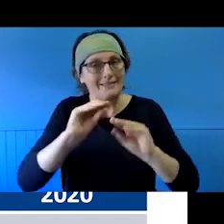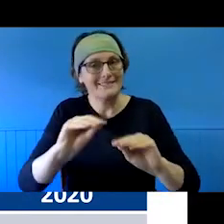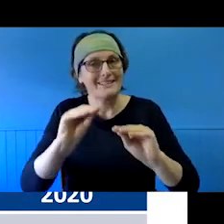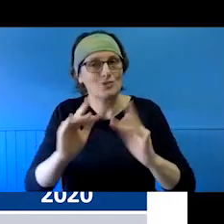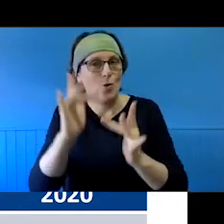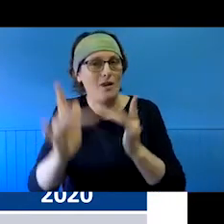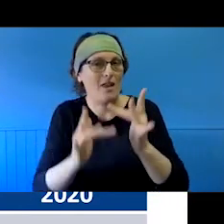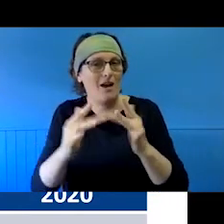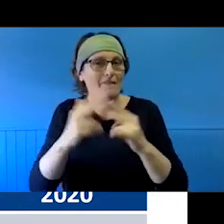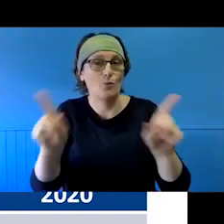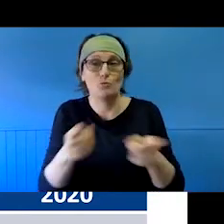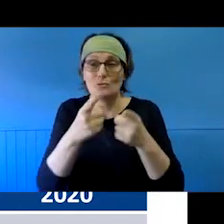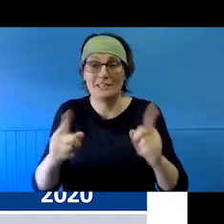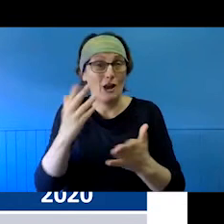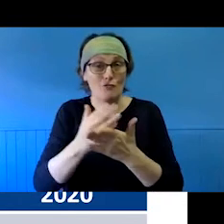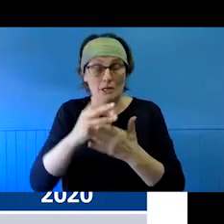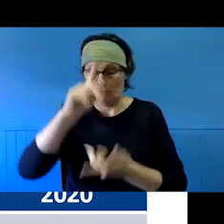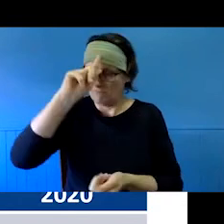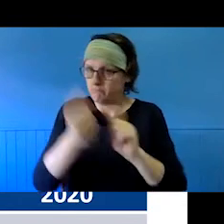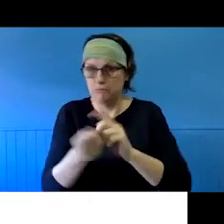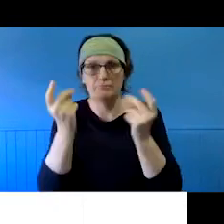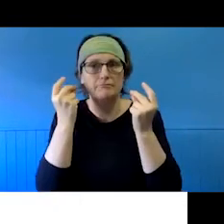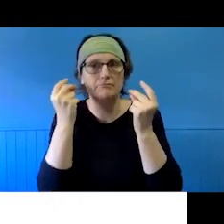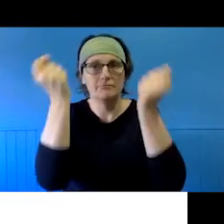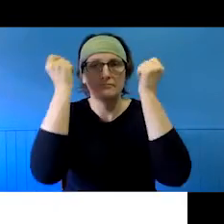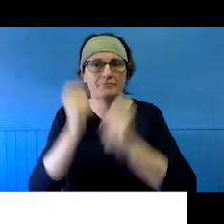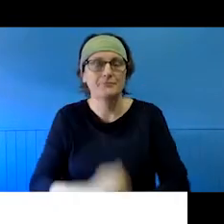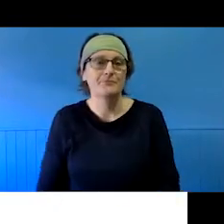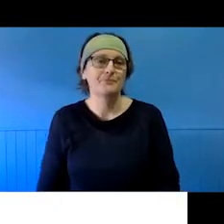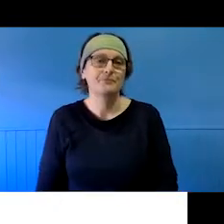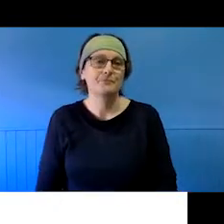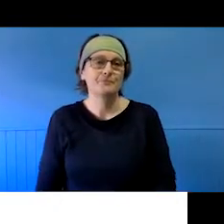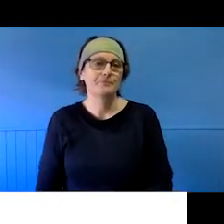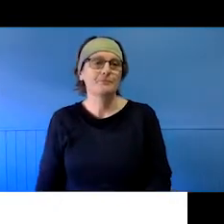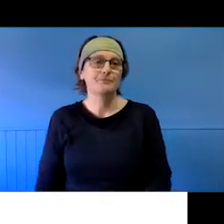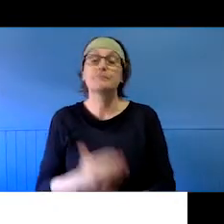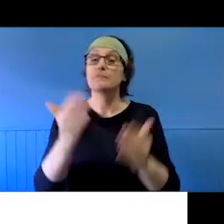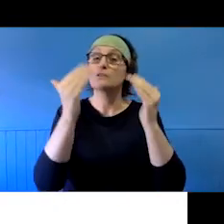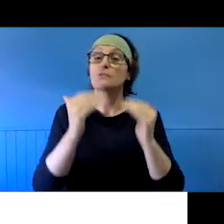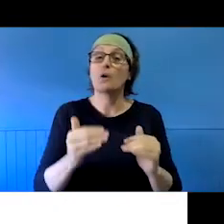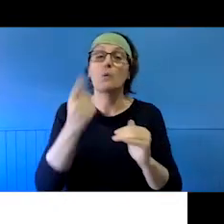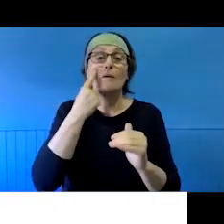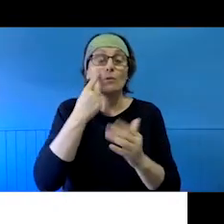literally overnight. So as we look to moving into how we teach online,